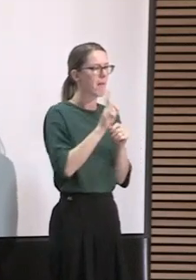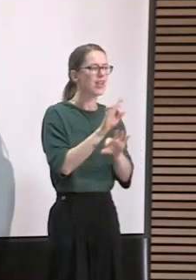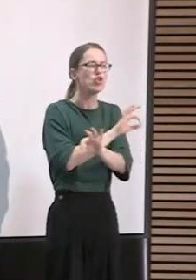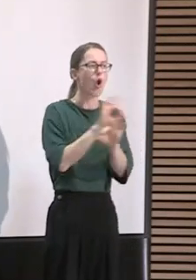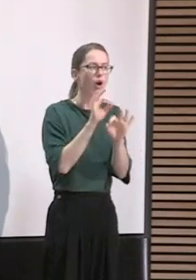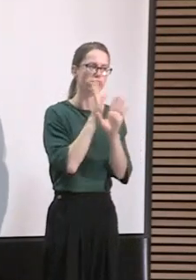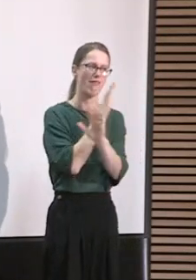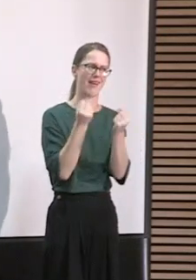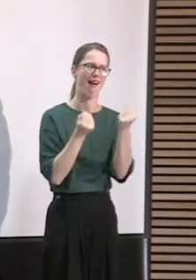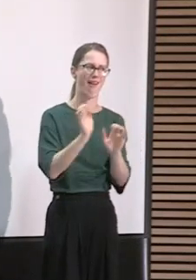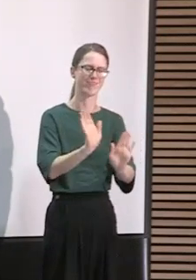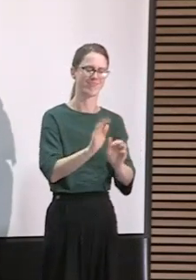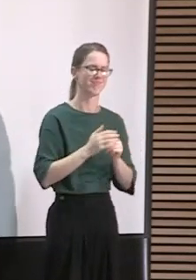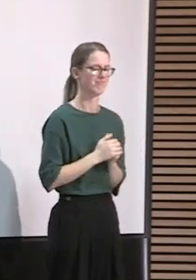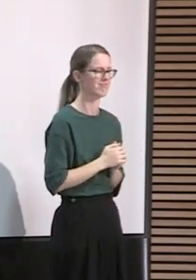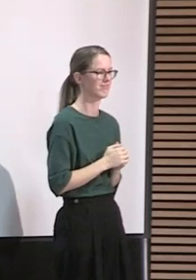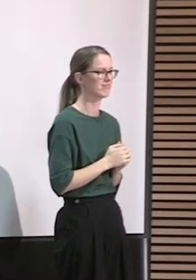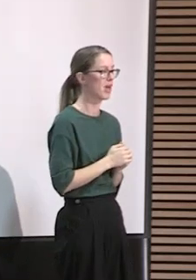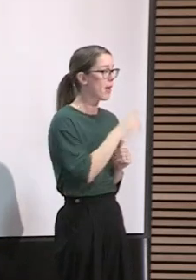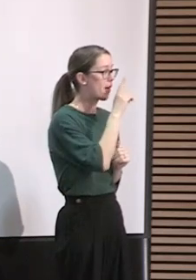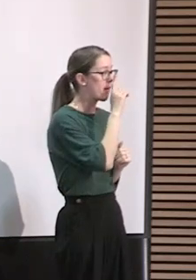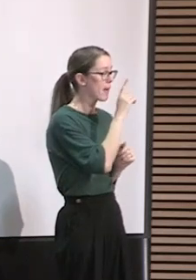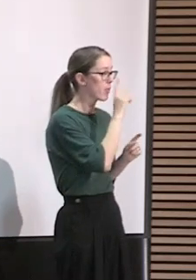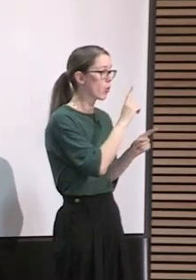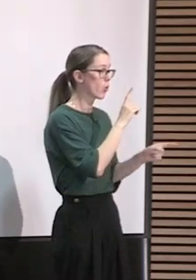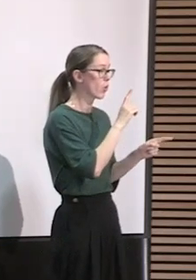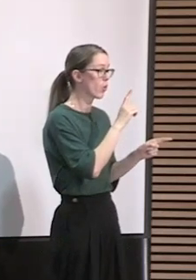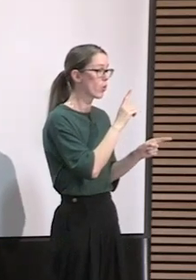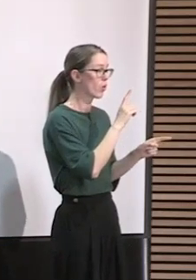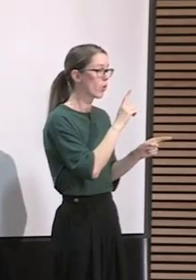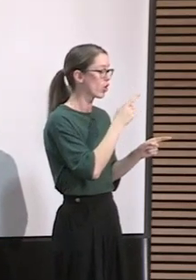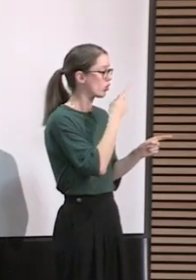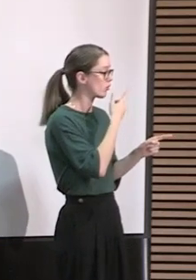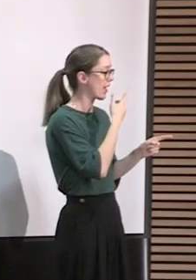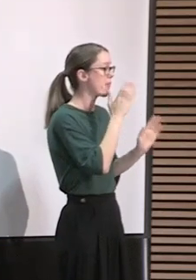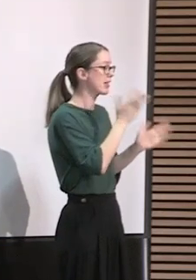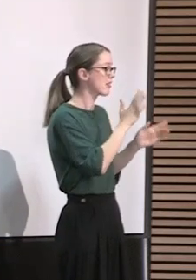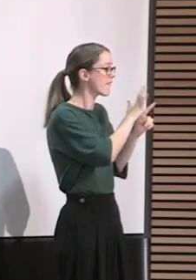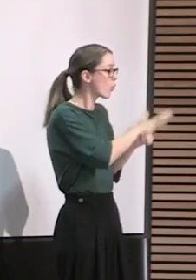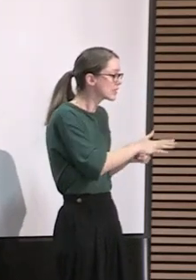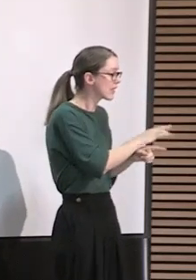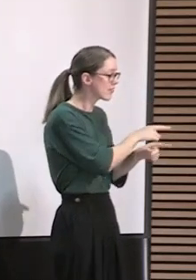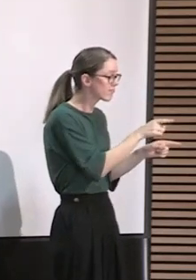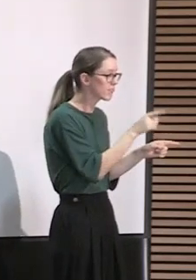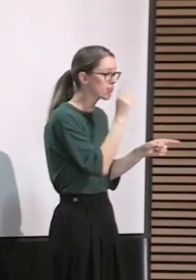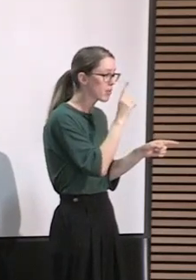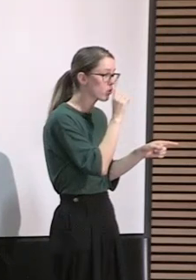and rideshare vehicles. But it does, of course, exclude your private car. Transport